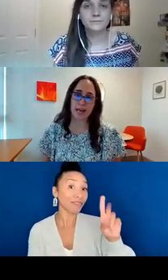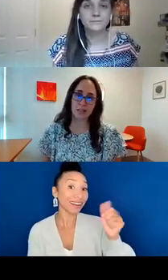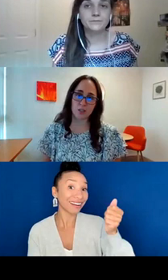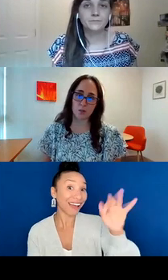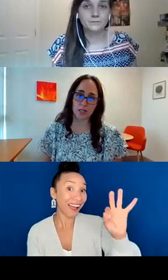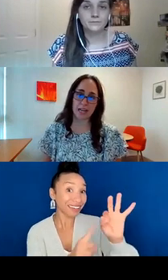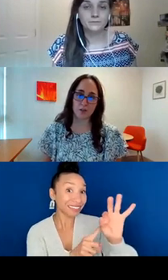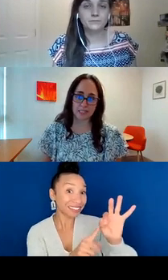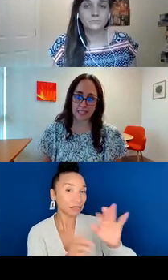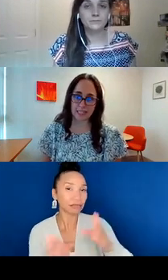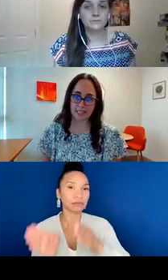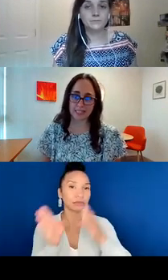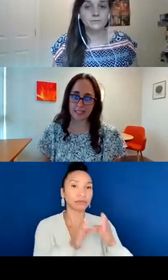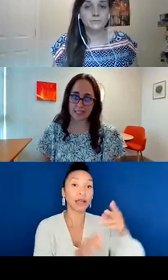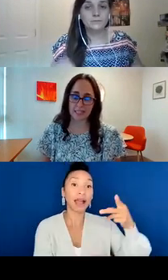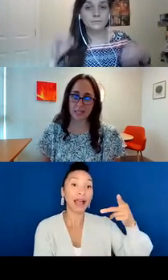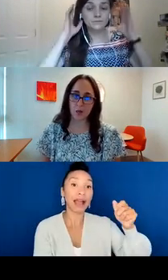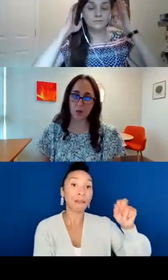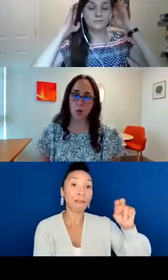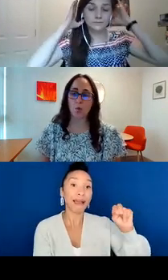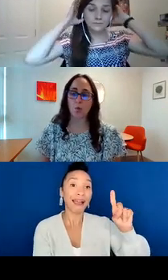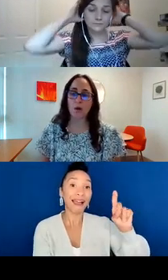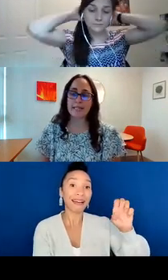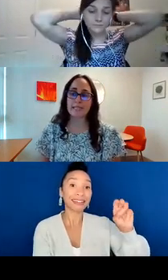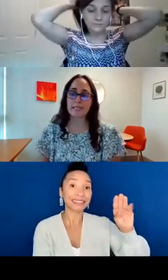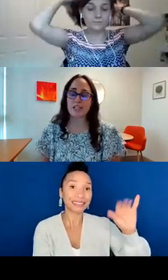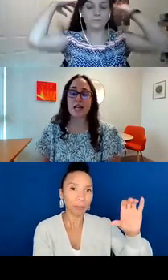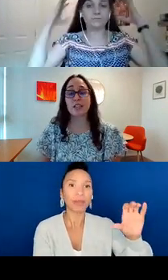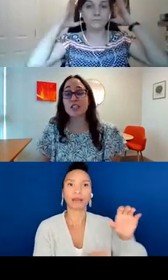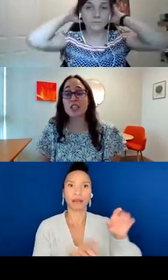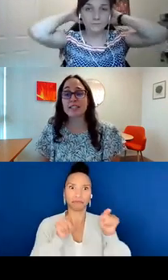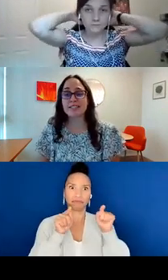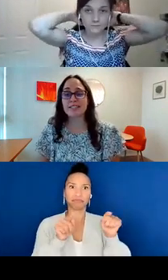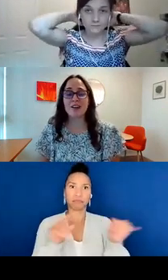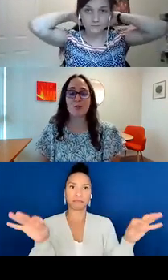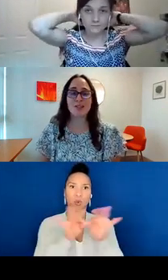looking at as we're gathering data to see what challenges